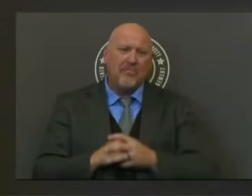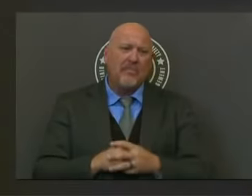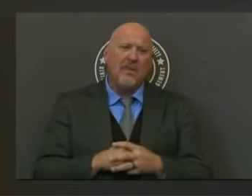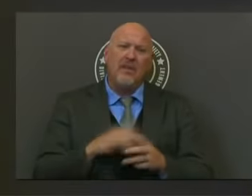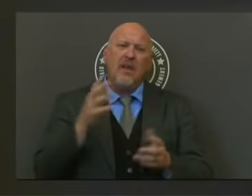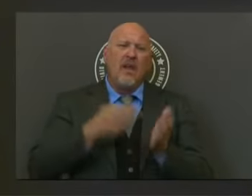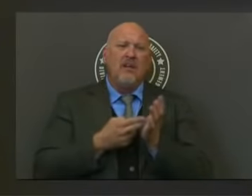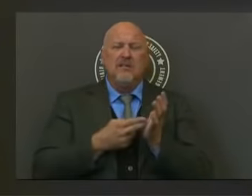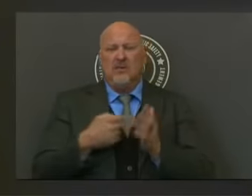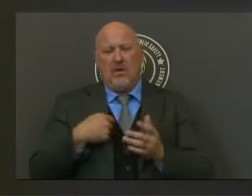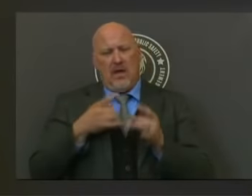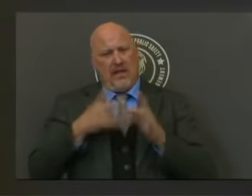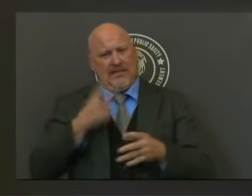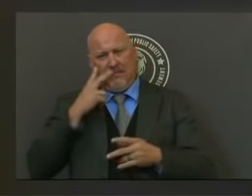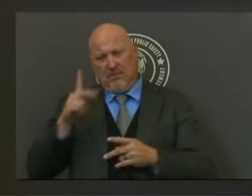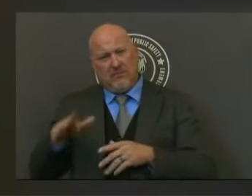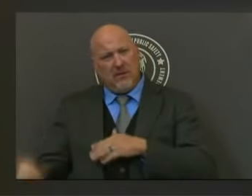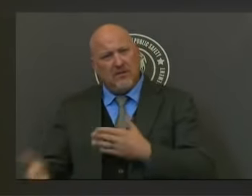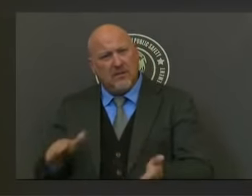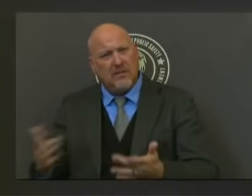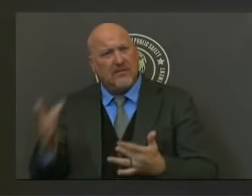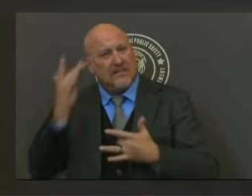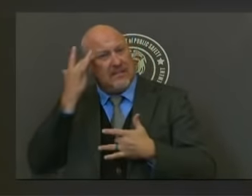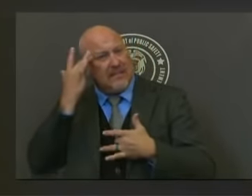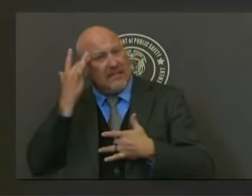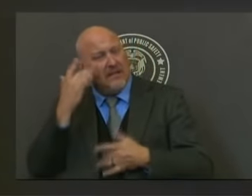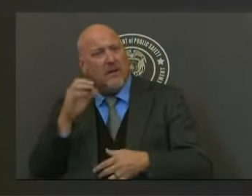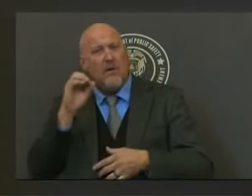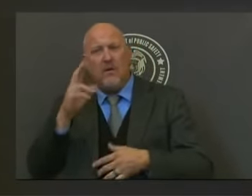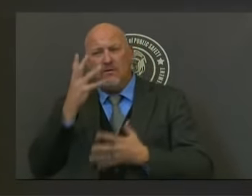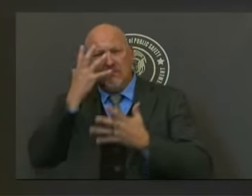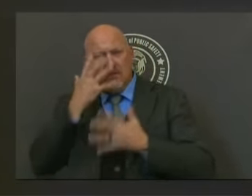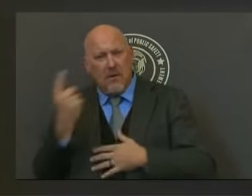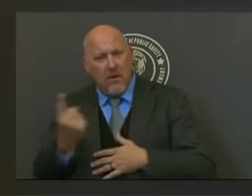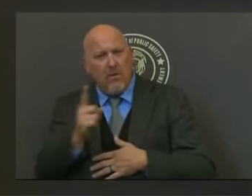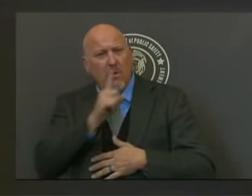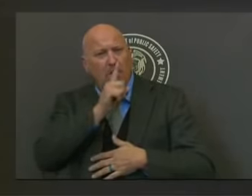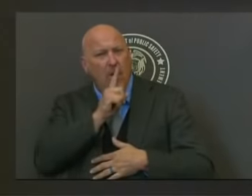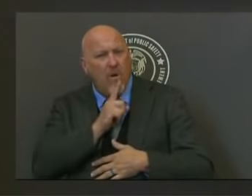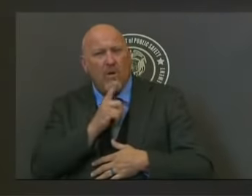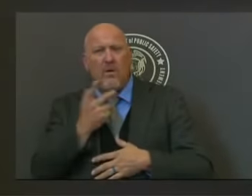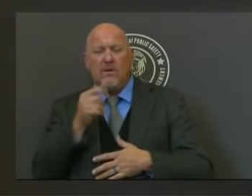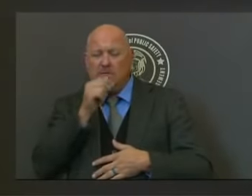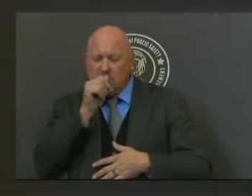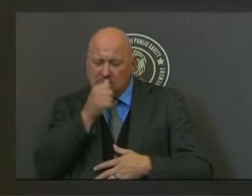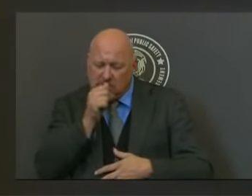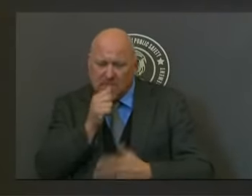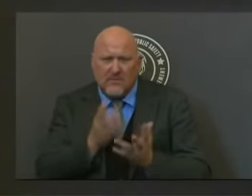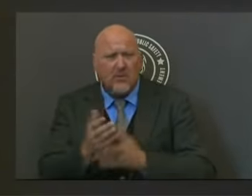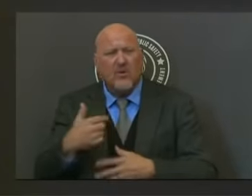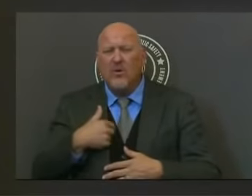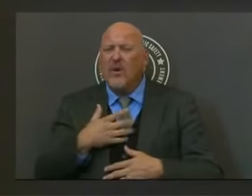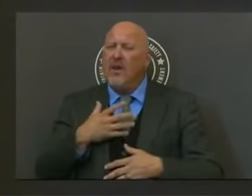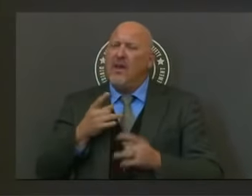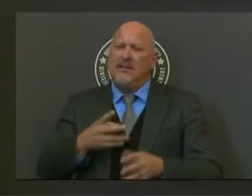been preventable so where do we go from here